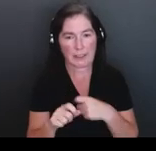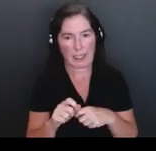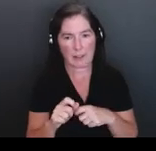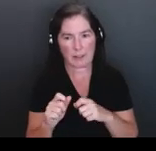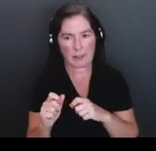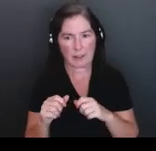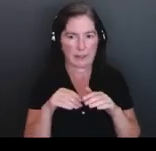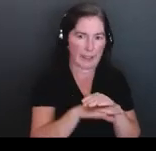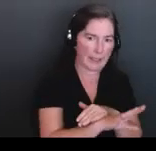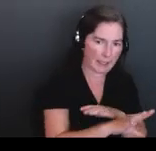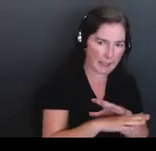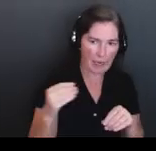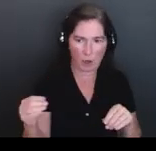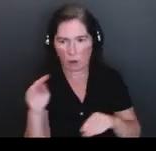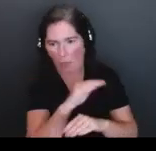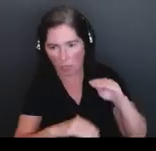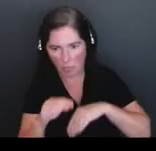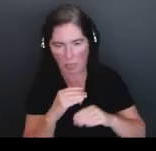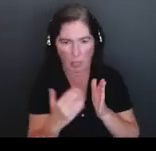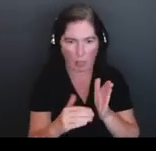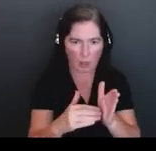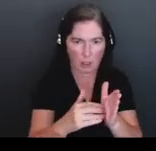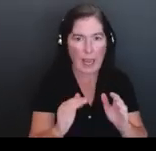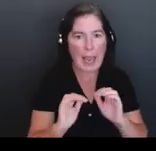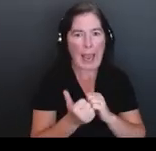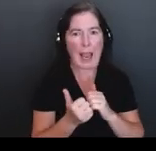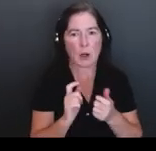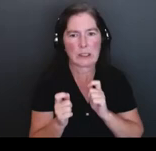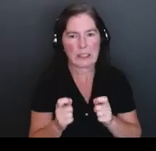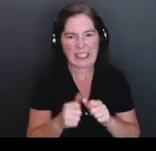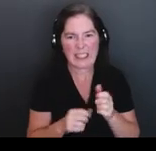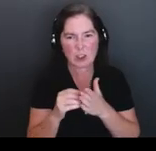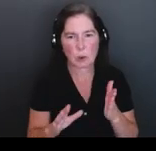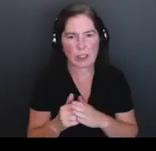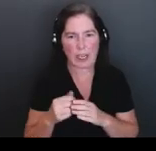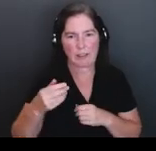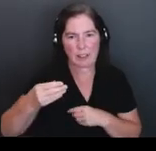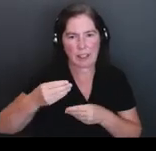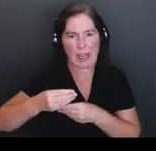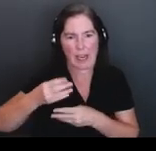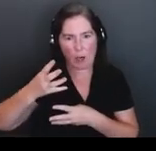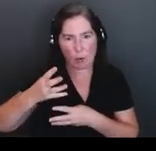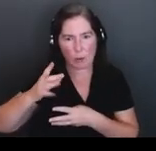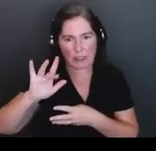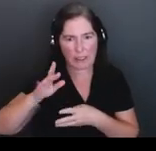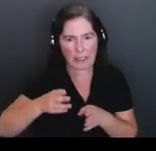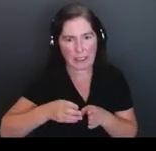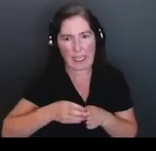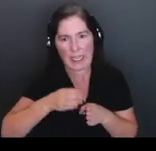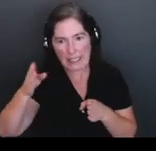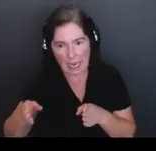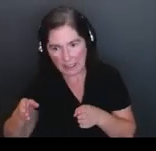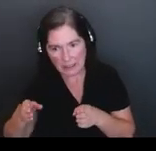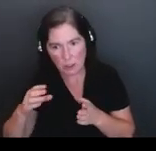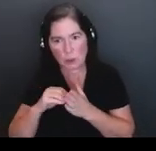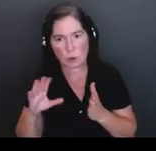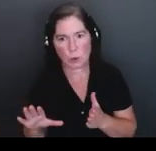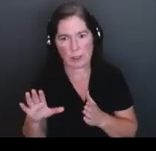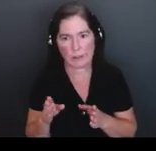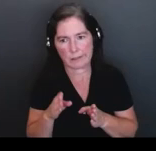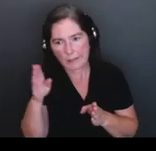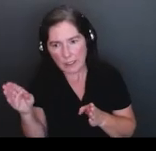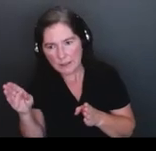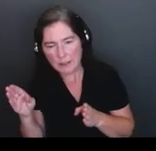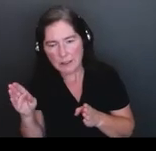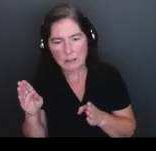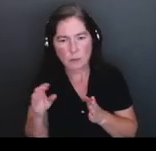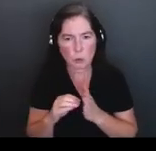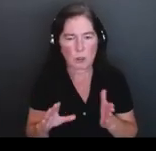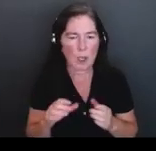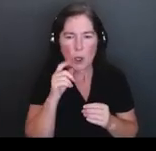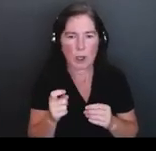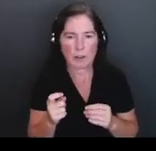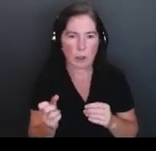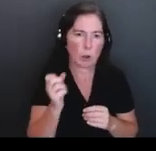give individual student feedback, and I can do that through the grade book as one option to get there so I'm going to go ahead and close. At the top here, before I close really fast. If you're